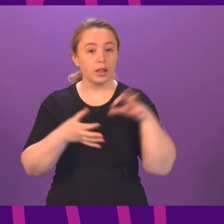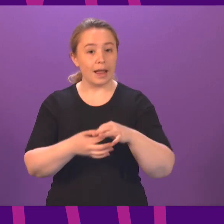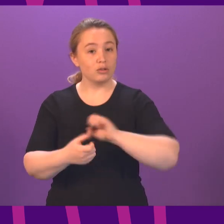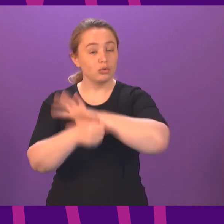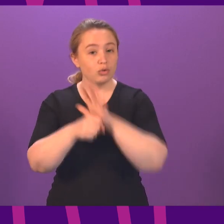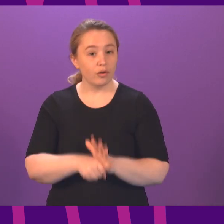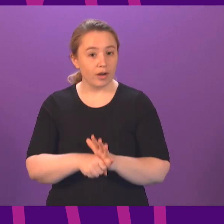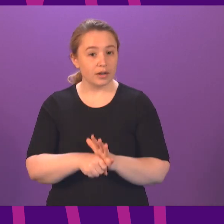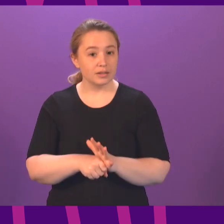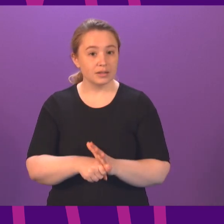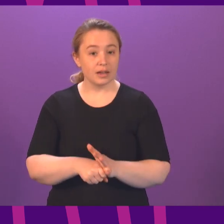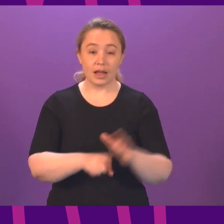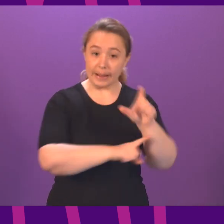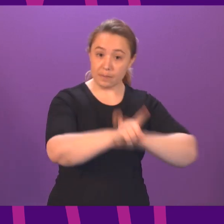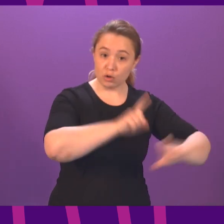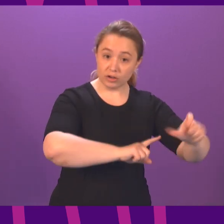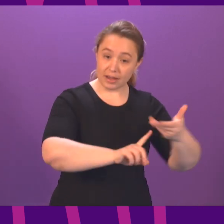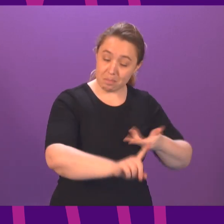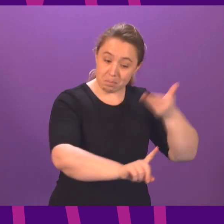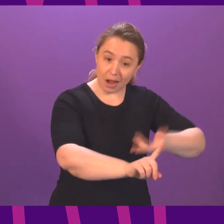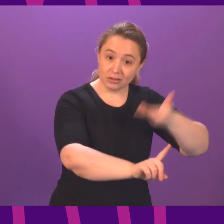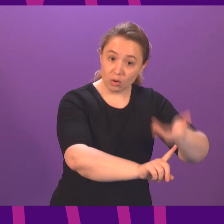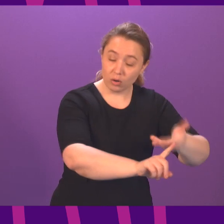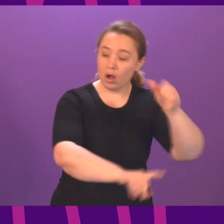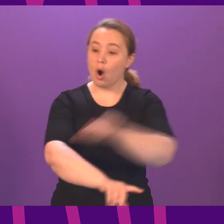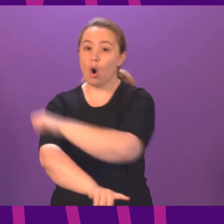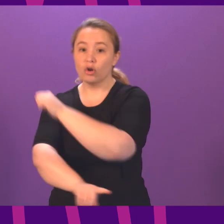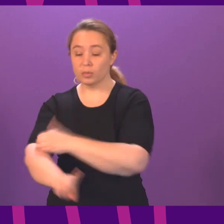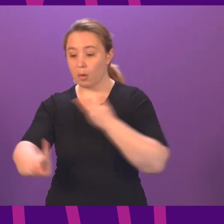that the relationship between community and hospital transmission is quite strong, so